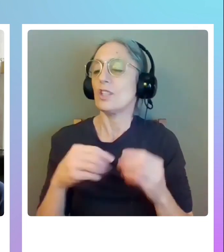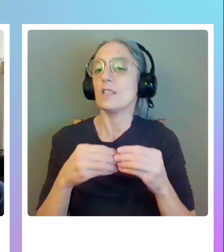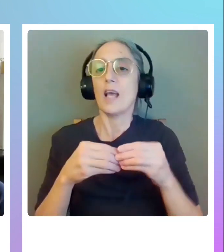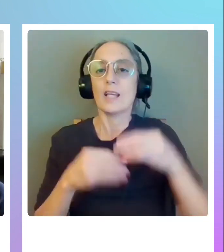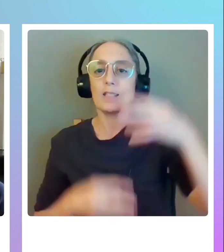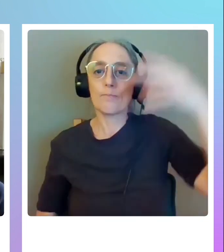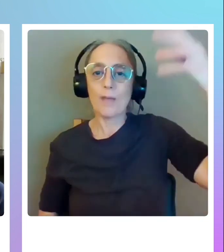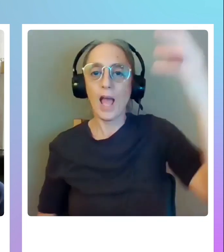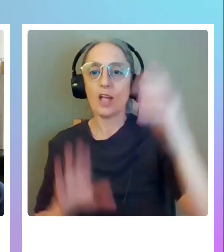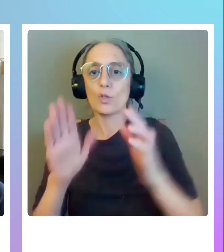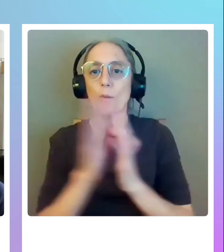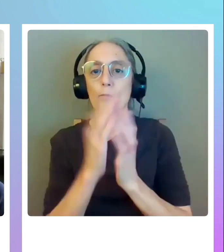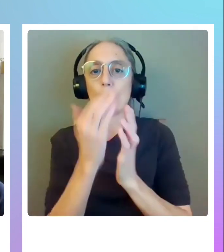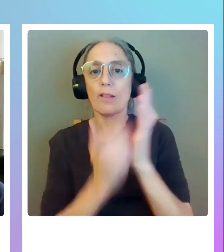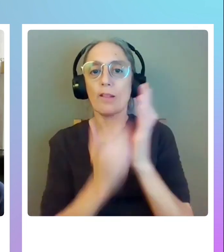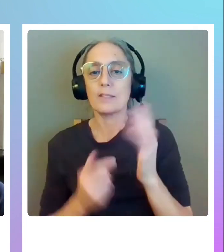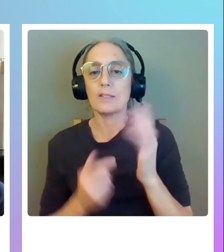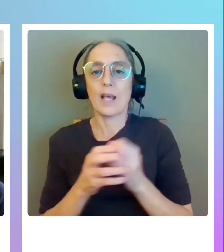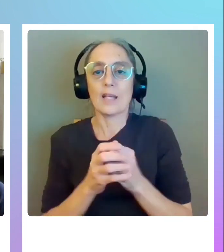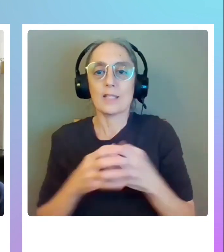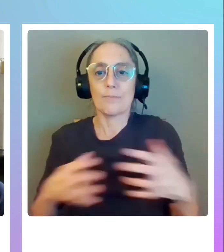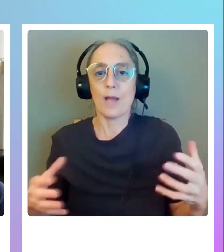and expand the research resources that you use today.